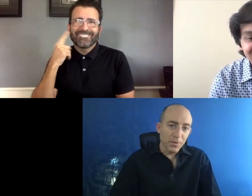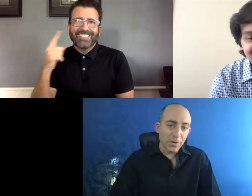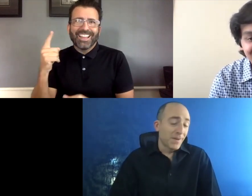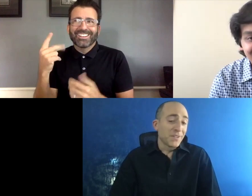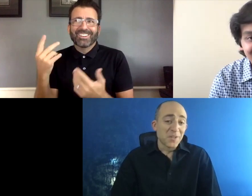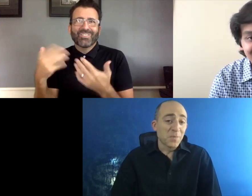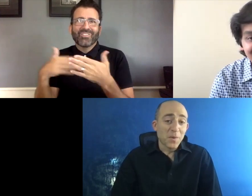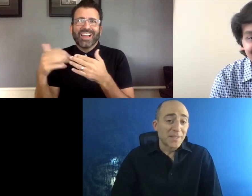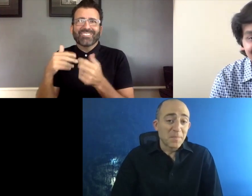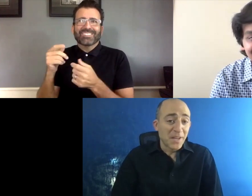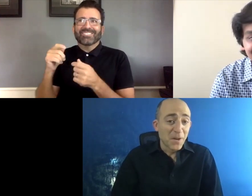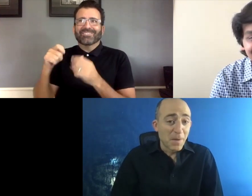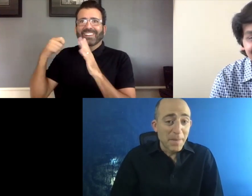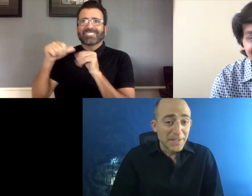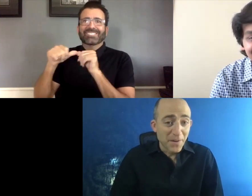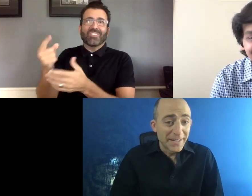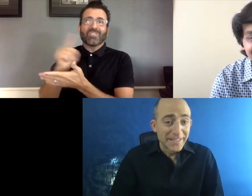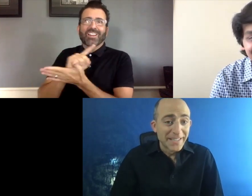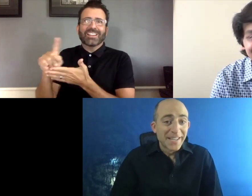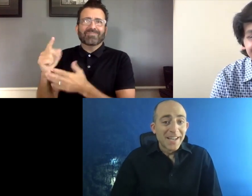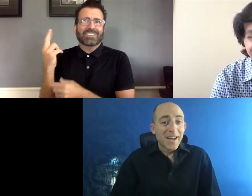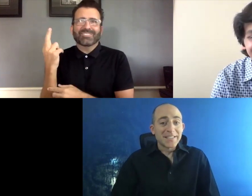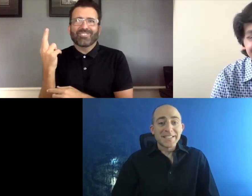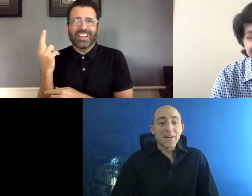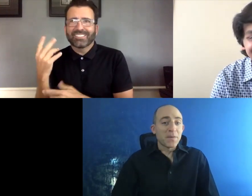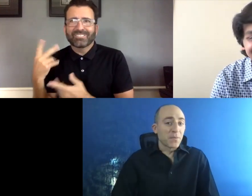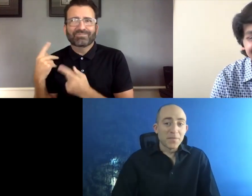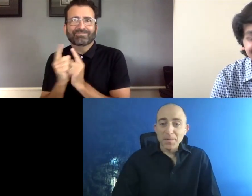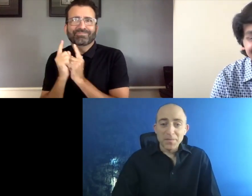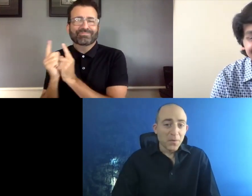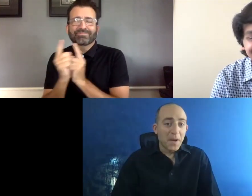my interpreter winds up being, you know, my best friend on set. Whether we're filming for a week or